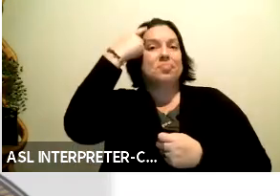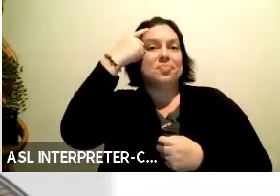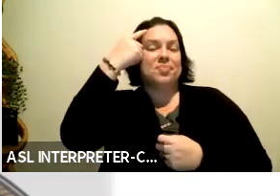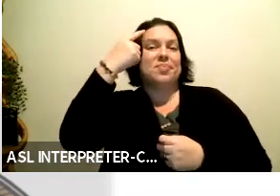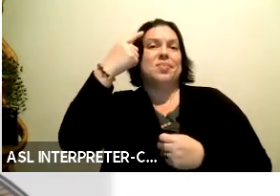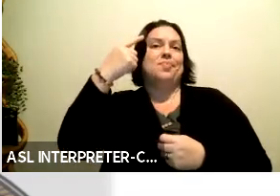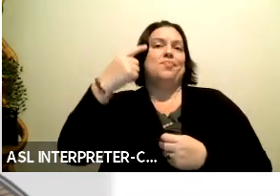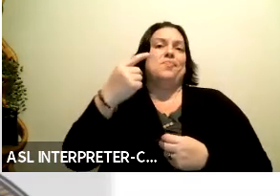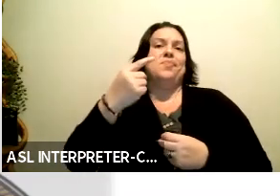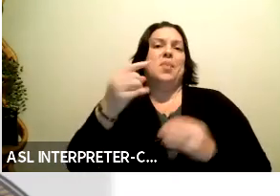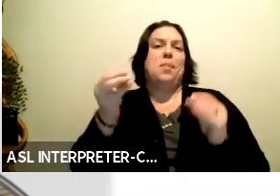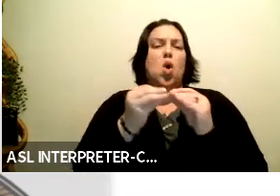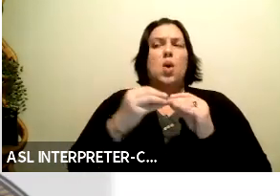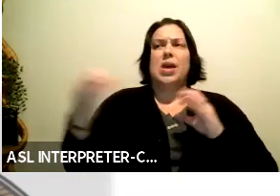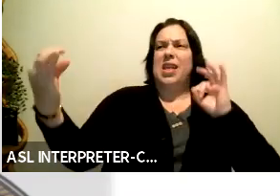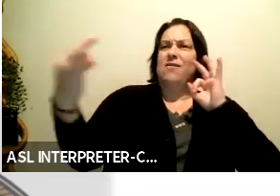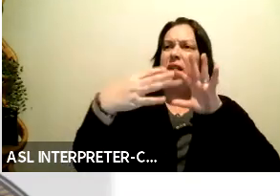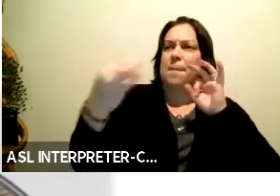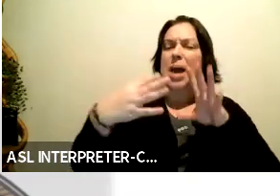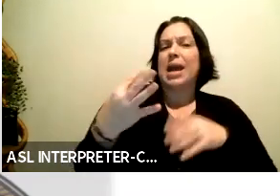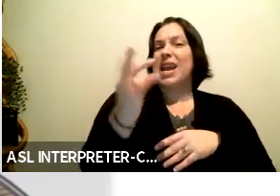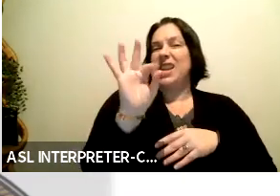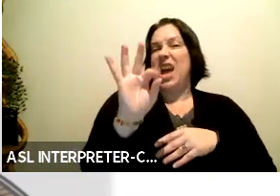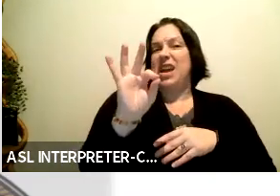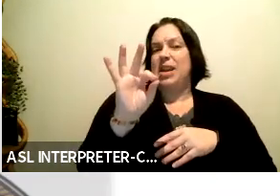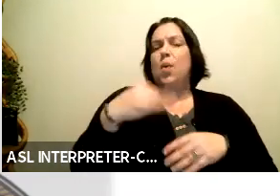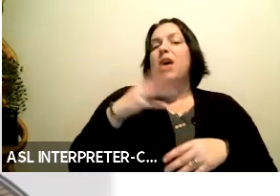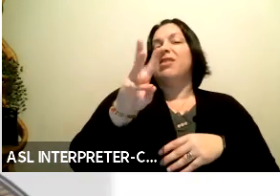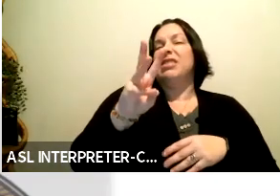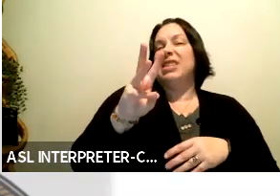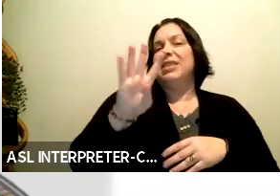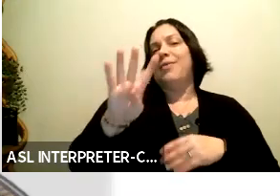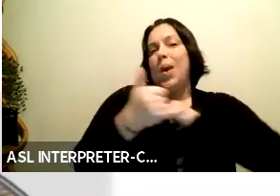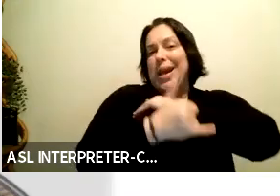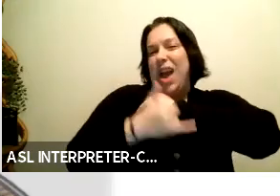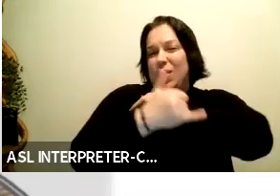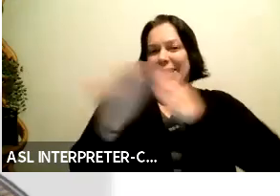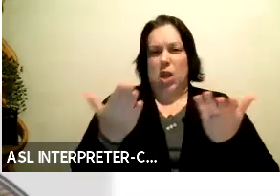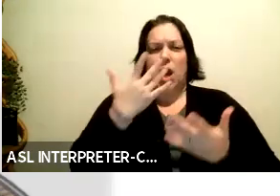from all of our nine all hazards regions. We have 64 counties here in Colorado, but we gathered